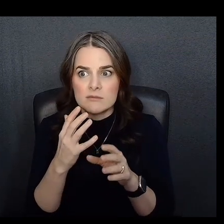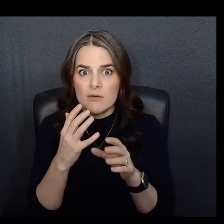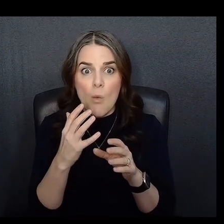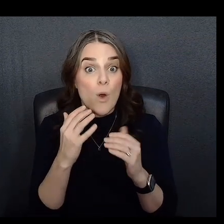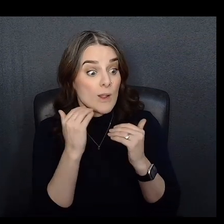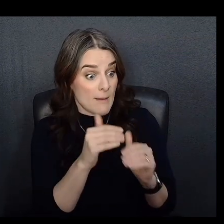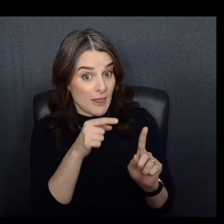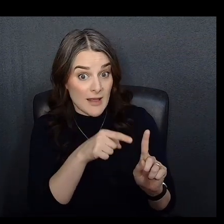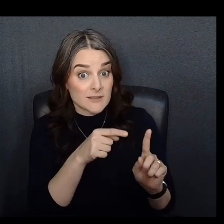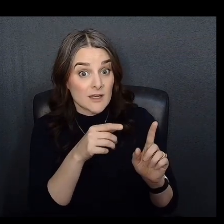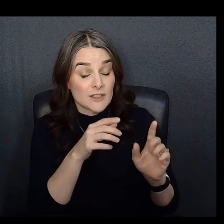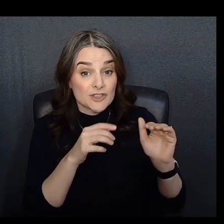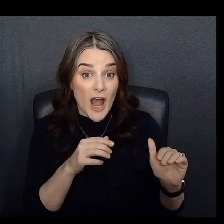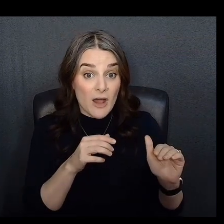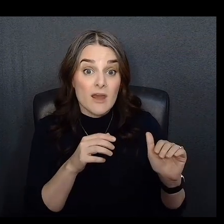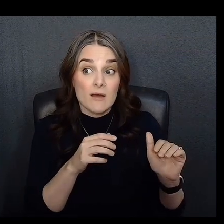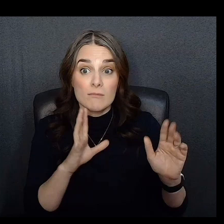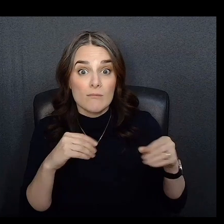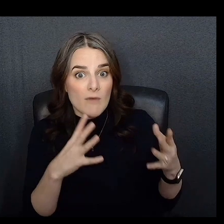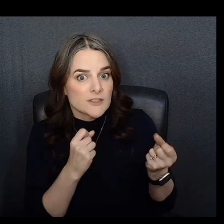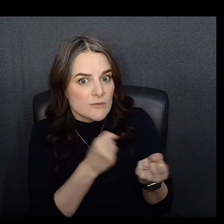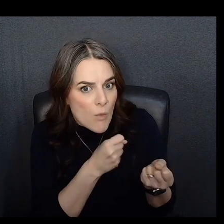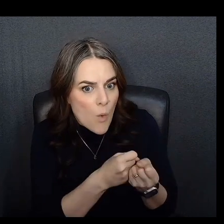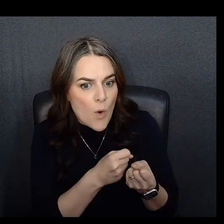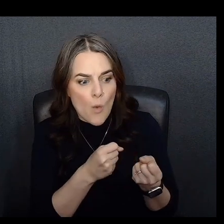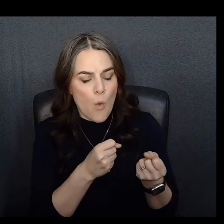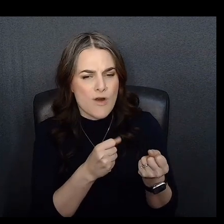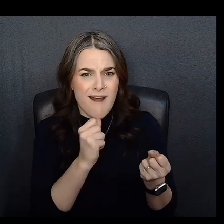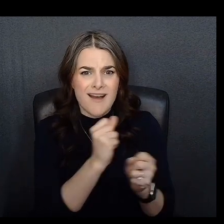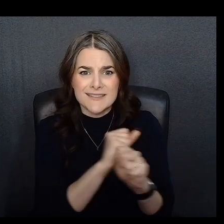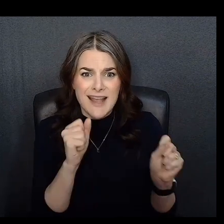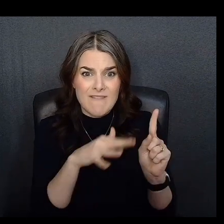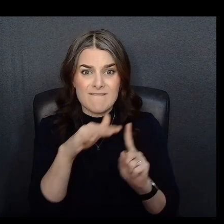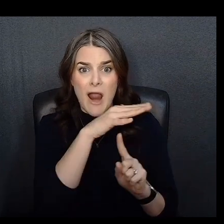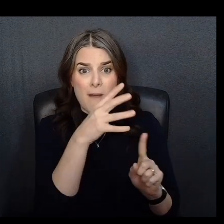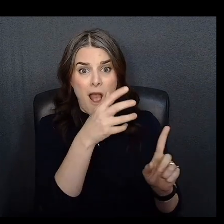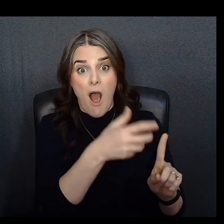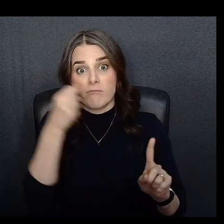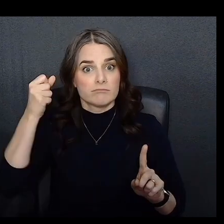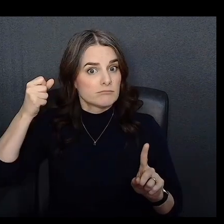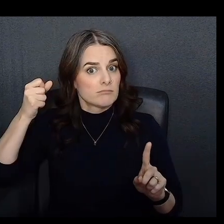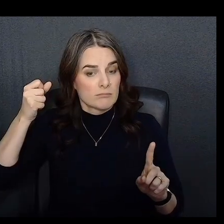of a child getting the support, being removed from an unsafe environment if they're not able to use